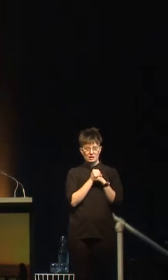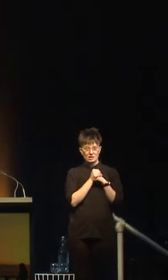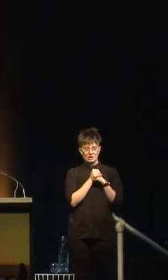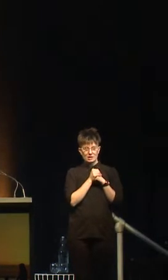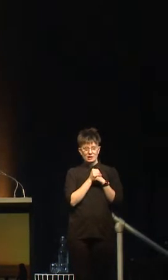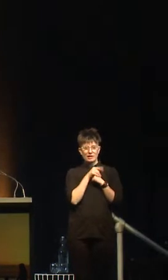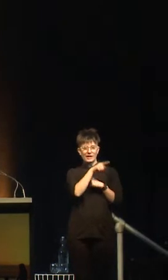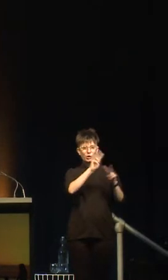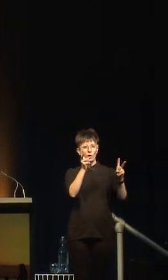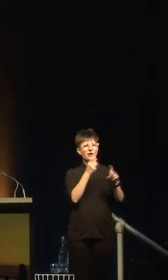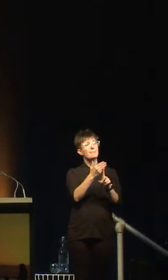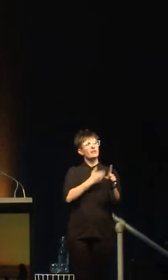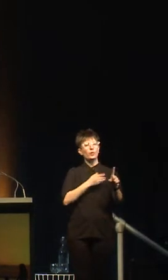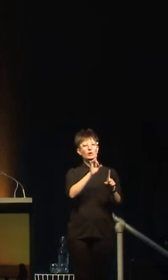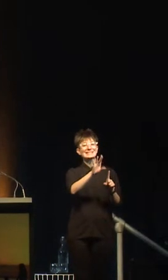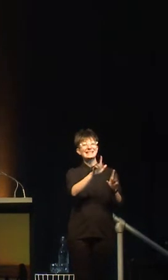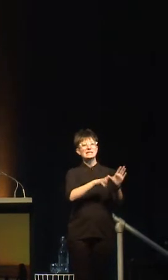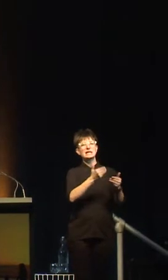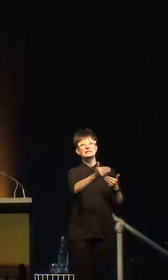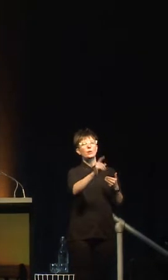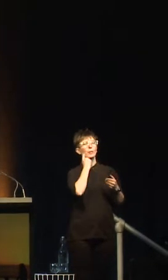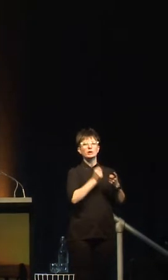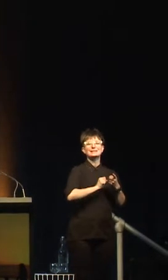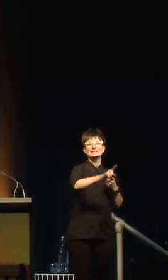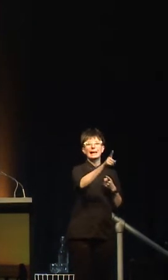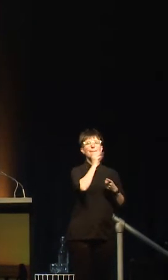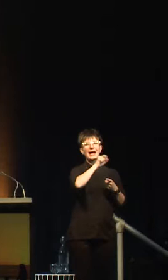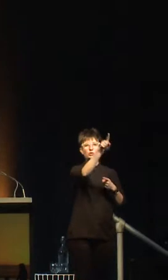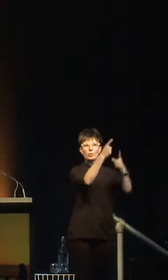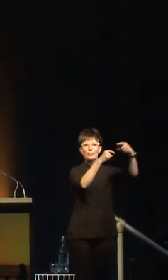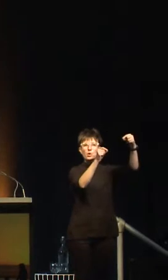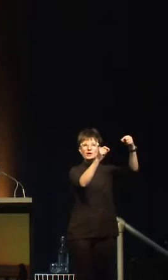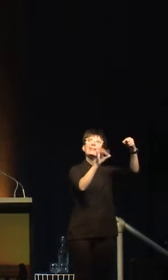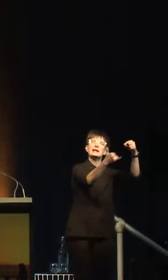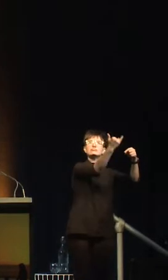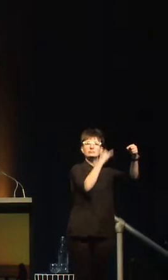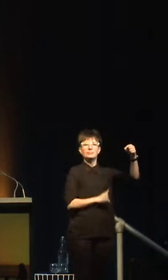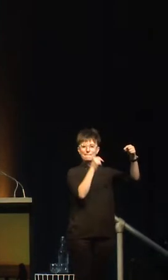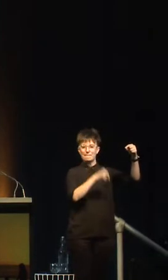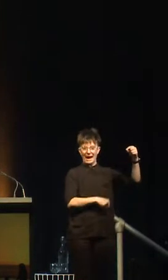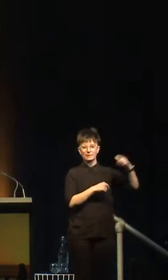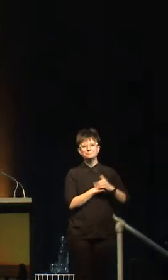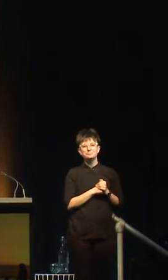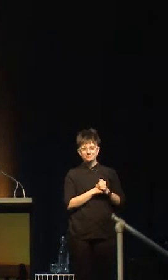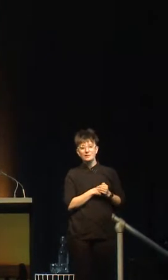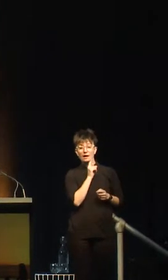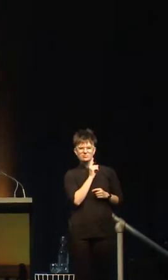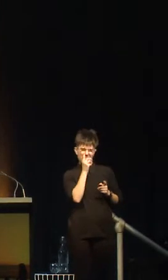out we're going to send a man safely to the moon and bring him back and so on. That's the bit that people focus on. But the other speech that he gave was to Congress when he